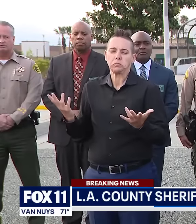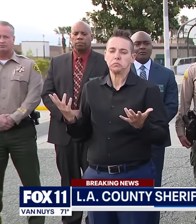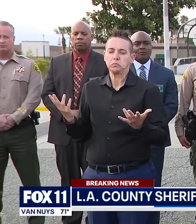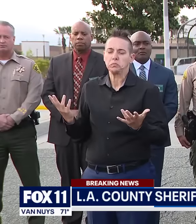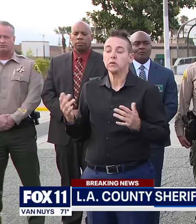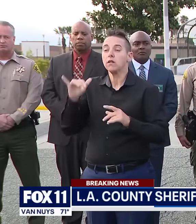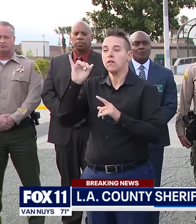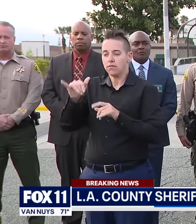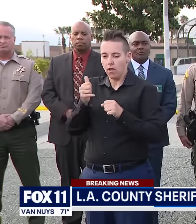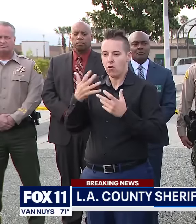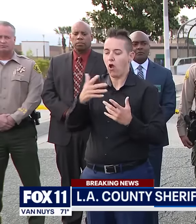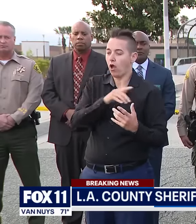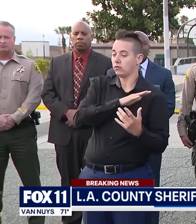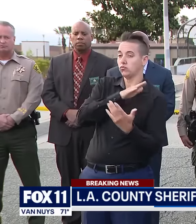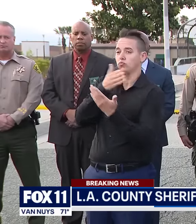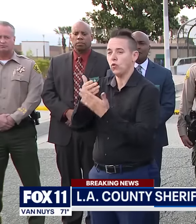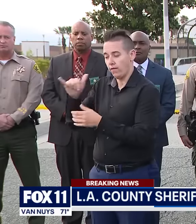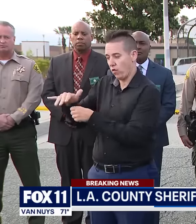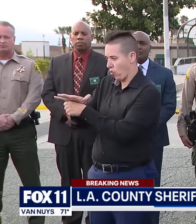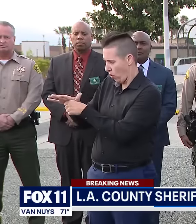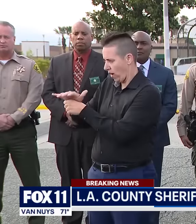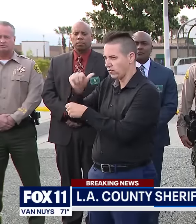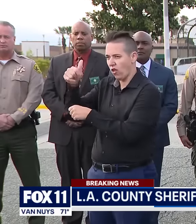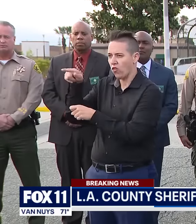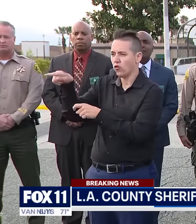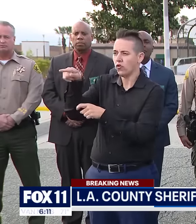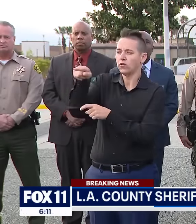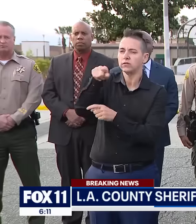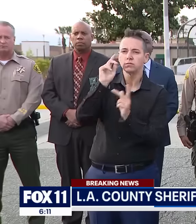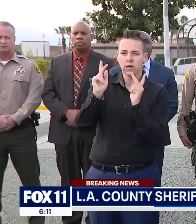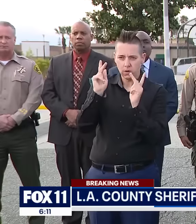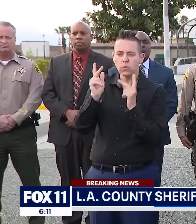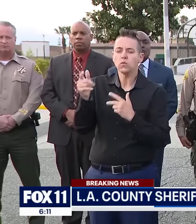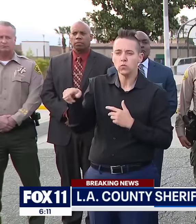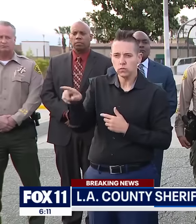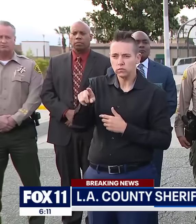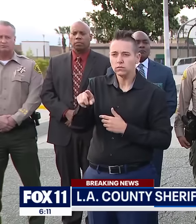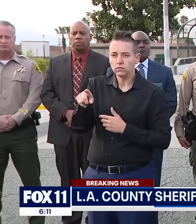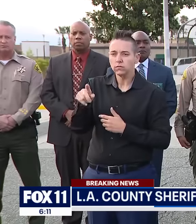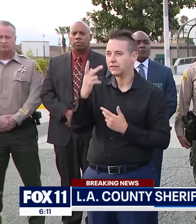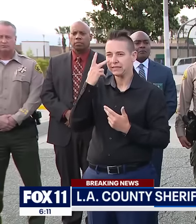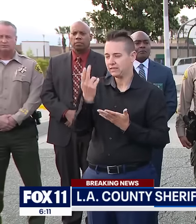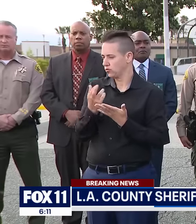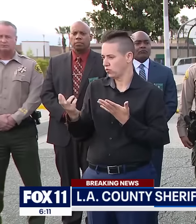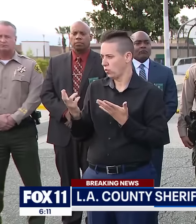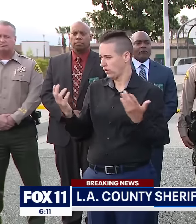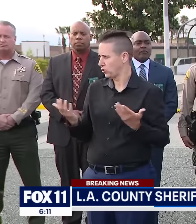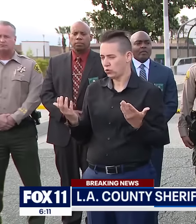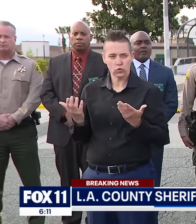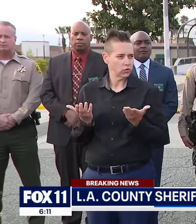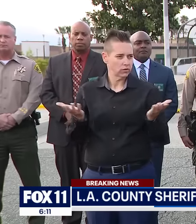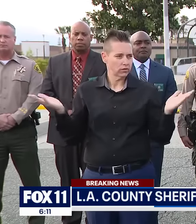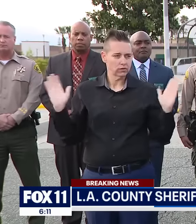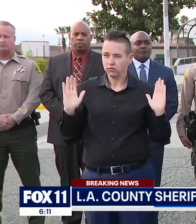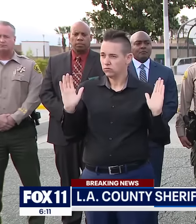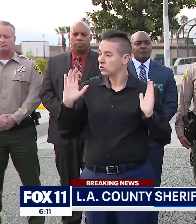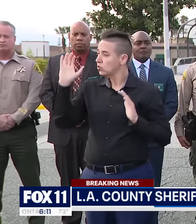directions, so at one point we had some preliminary information that we thought we had another potential suspect vehicle, or at